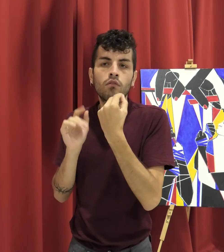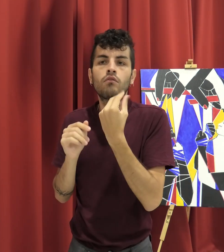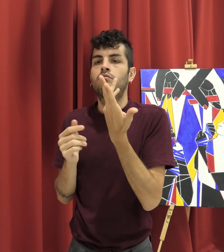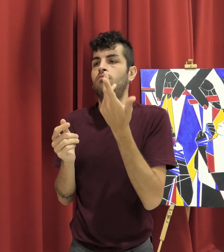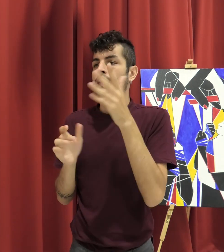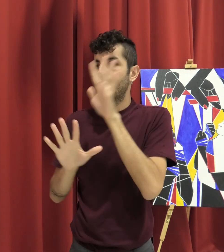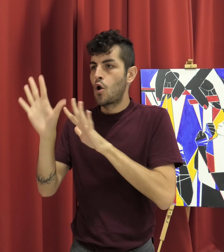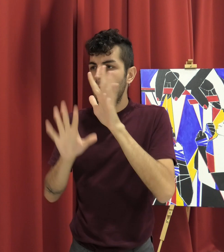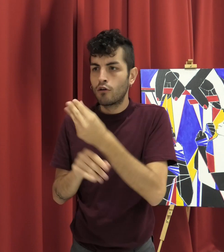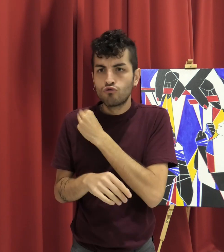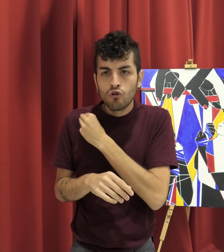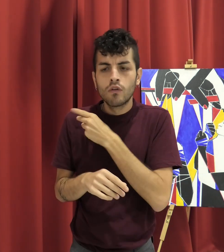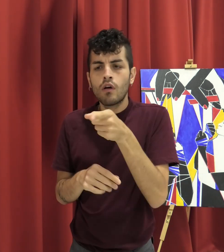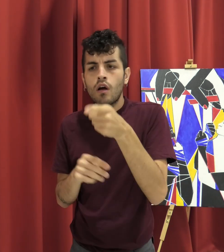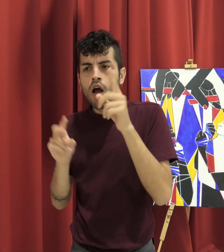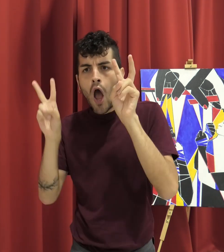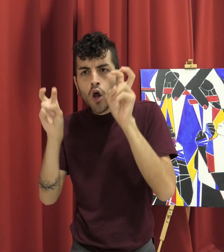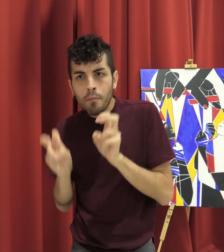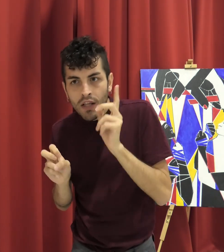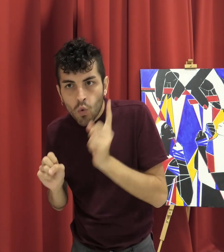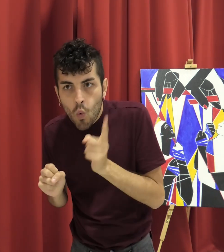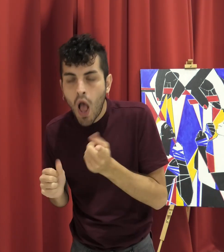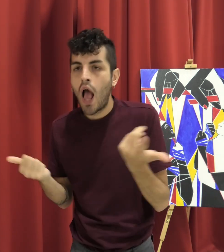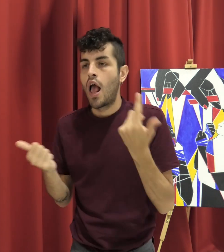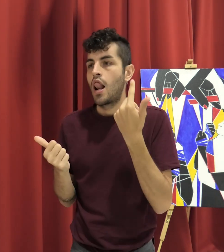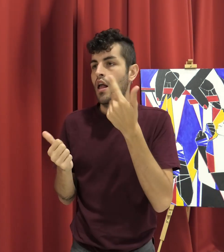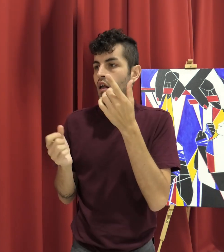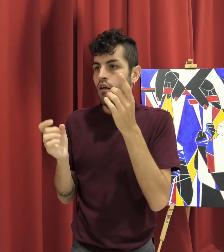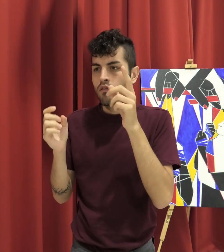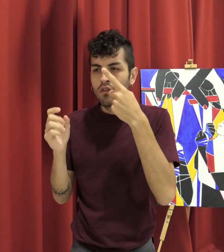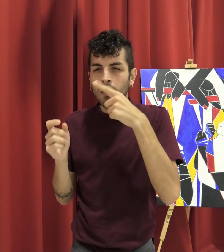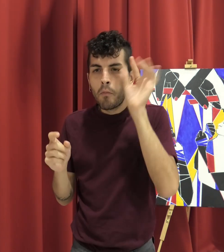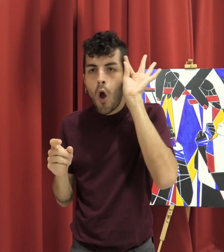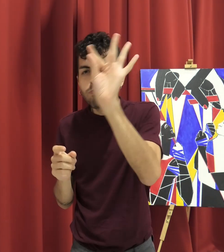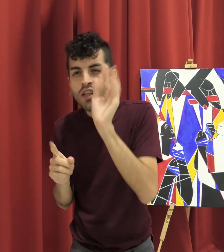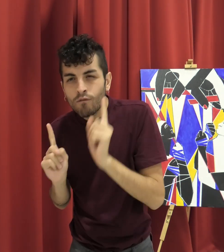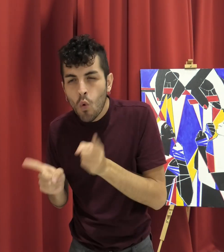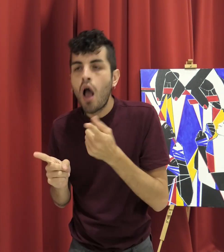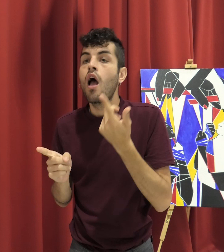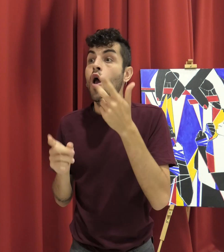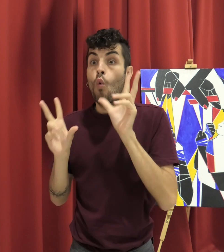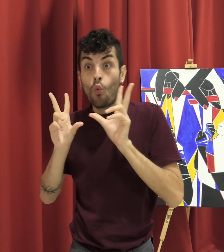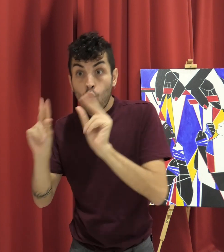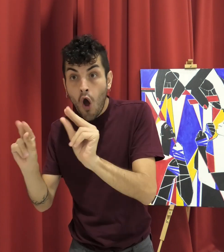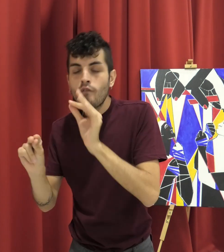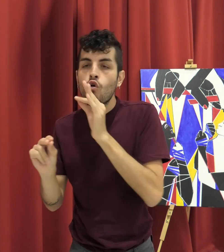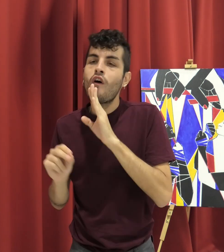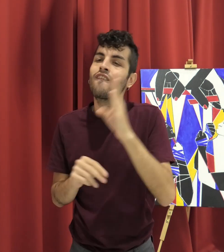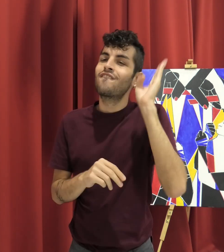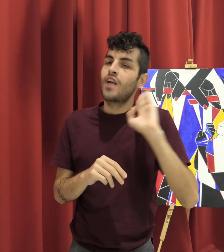and when they contact me they can ask me about the subject matter of the performance, the objectives, whether it is an unpublished or already public work